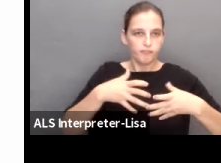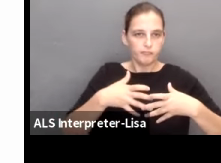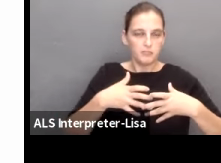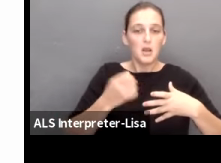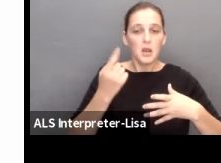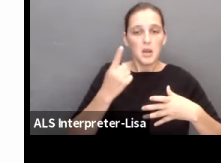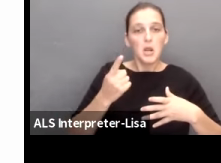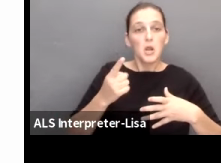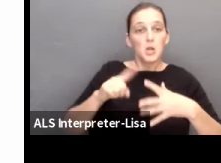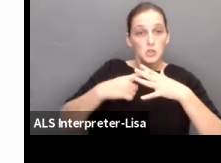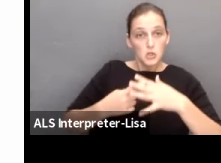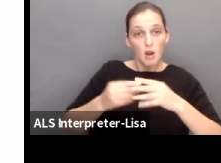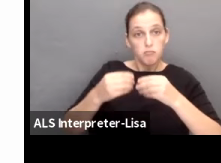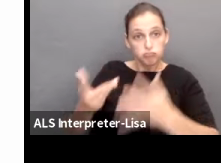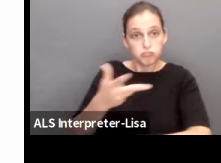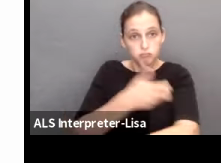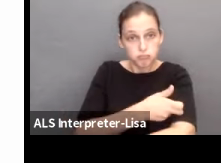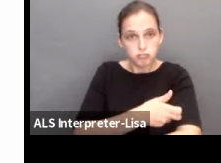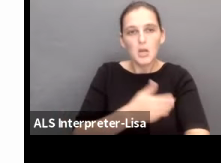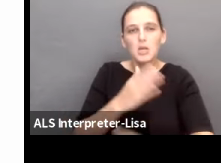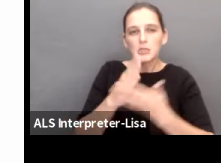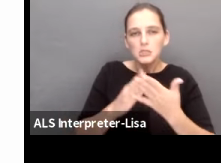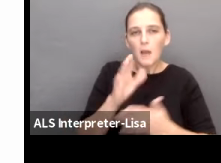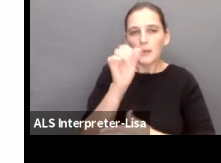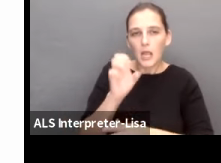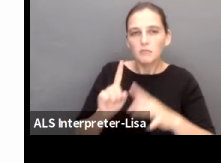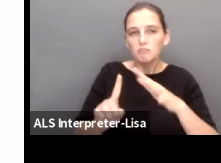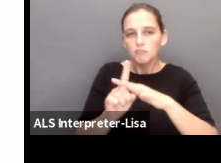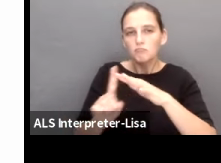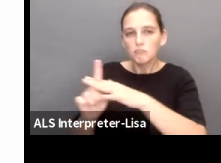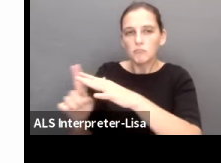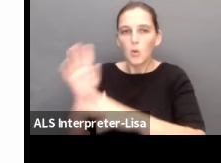But the risk of having myocarditis is much smaller than the risk of being hospitalized